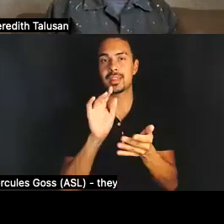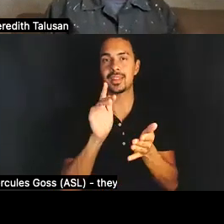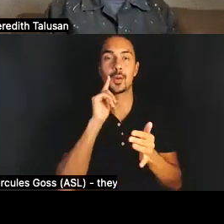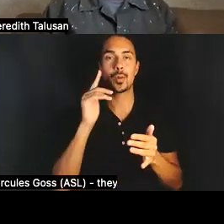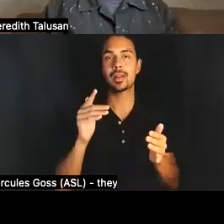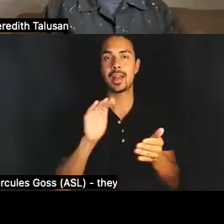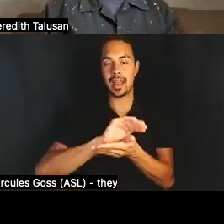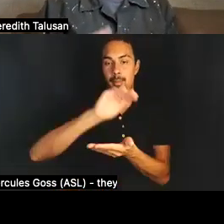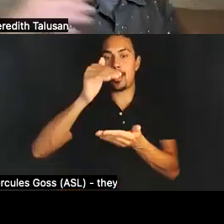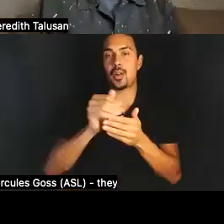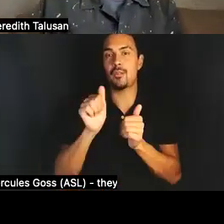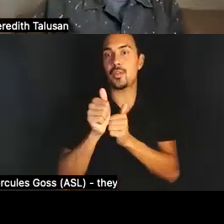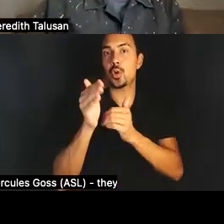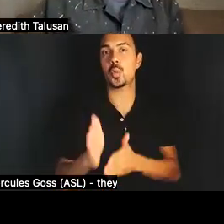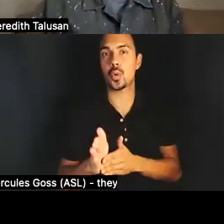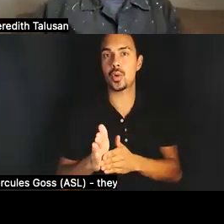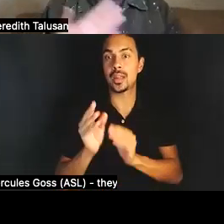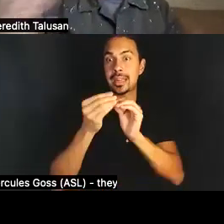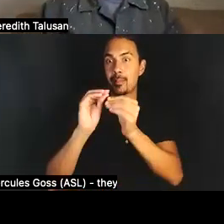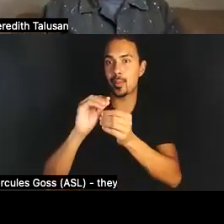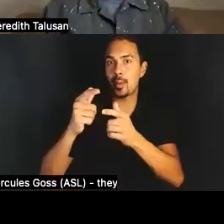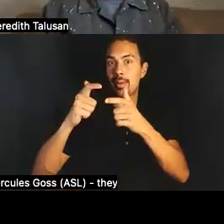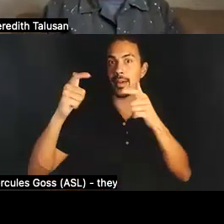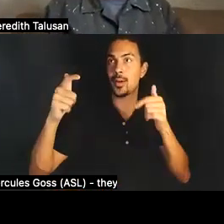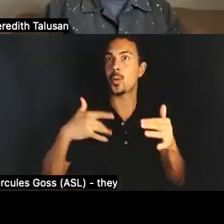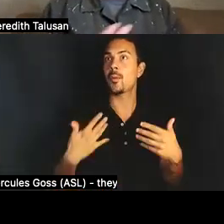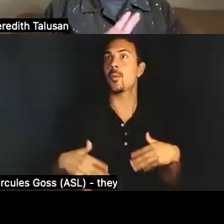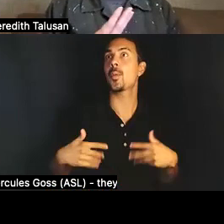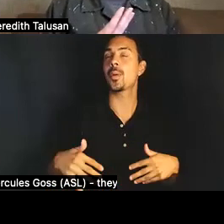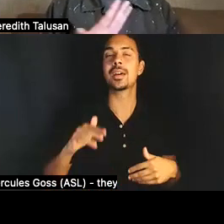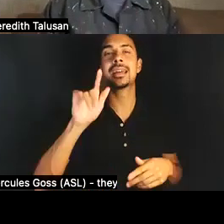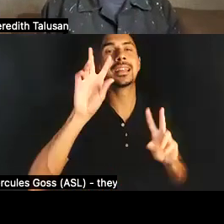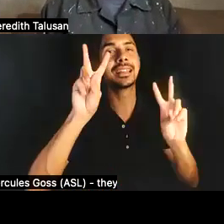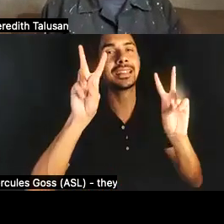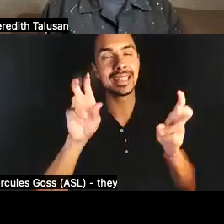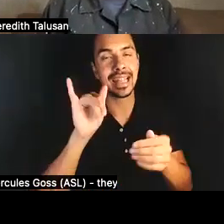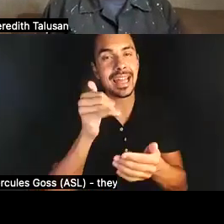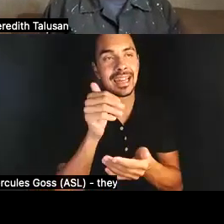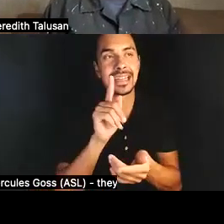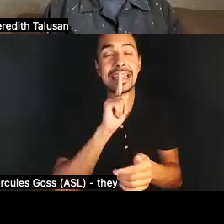really, really caught up with follower counts. And that is obviously a form of currency